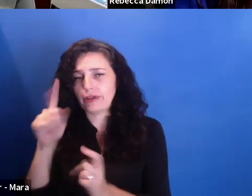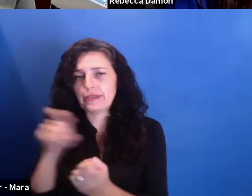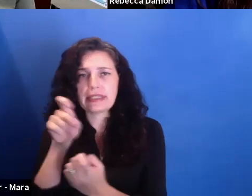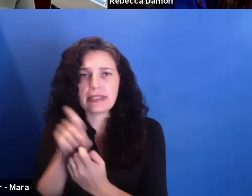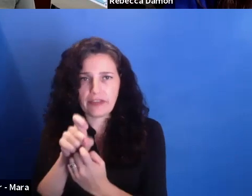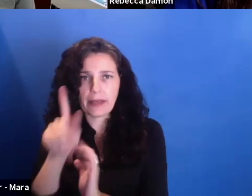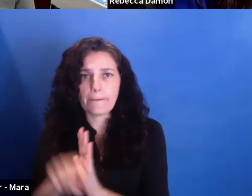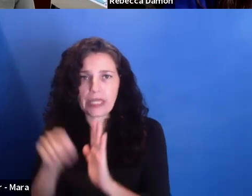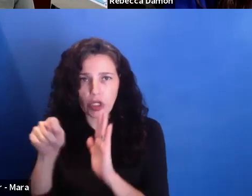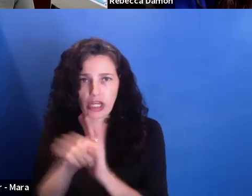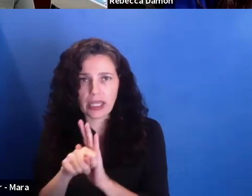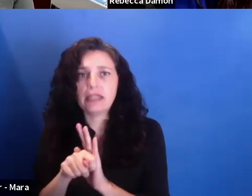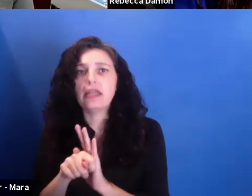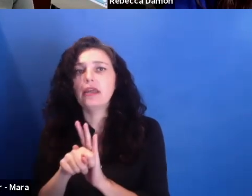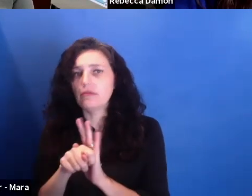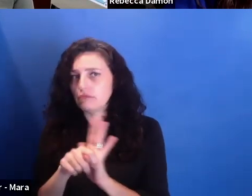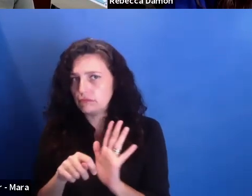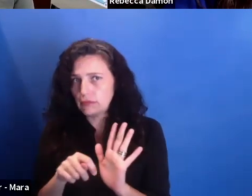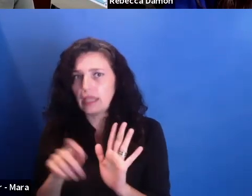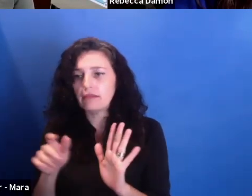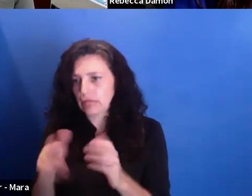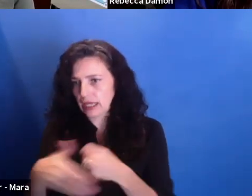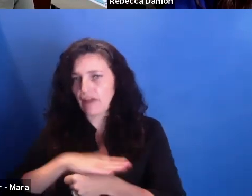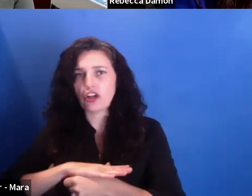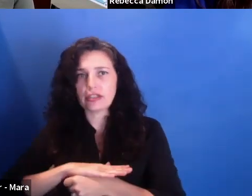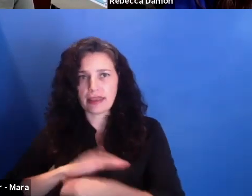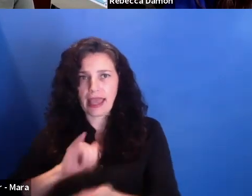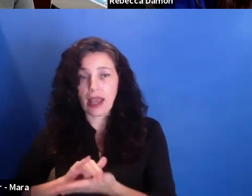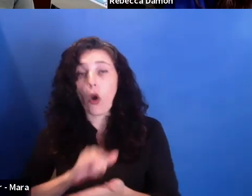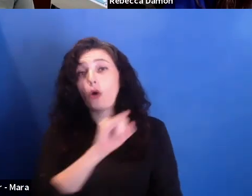It also covers if the producer just chooses to have you quarantine for a period during that time.